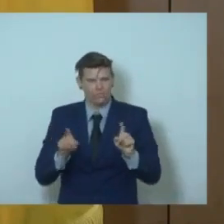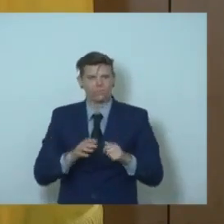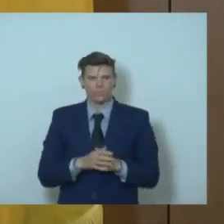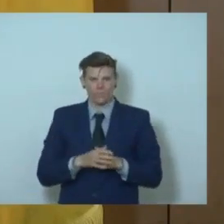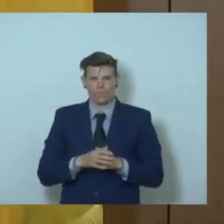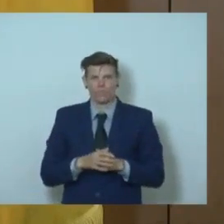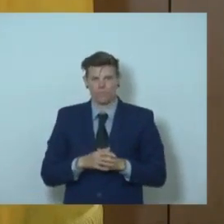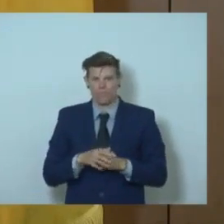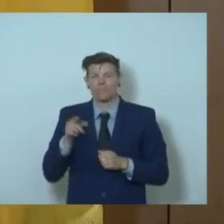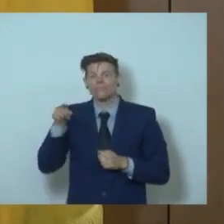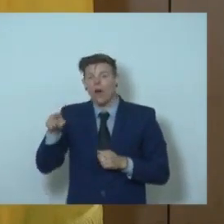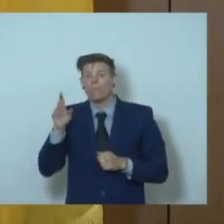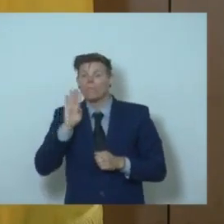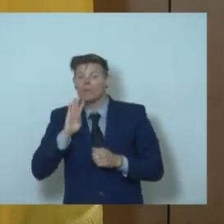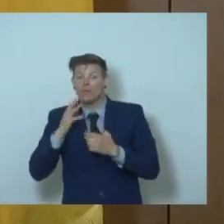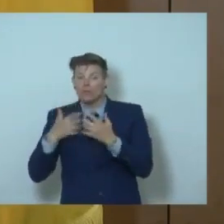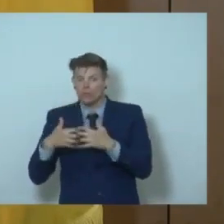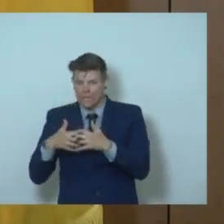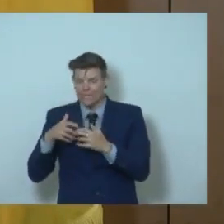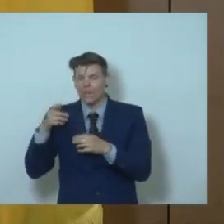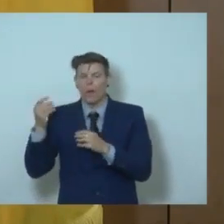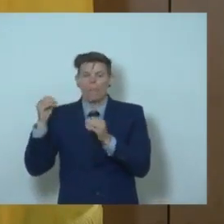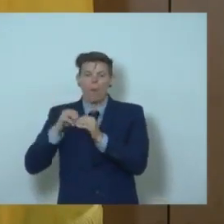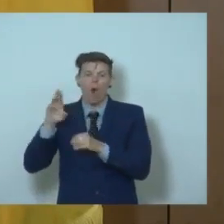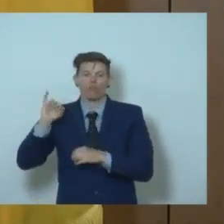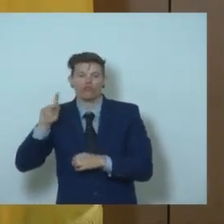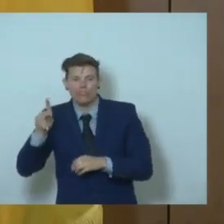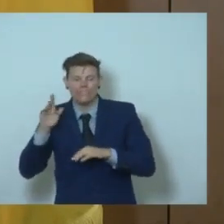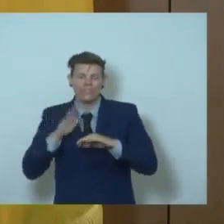SO WHAT WE’RE TRYING TO DO HERE IS EVERY TIME WE INTRODUCE RISK.